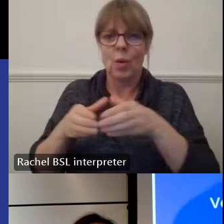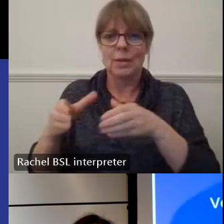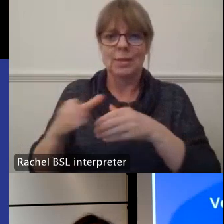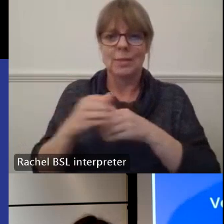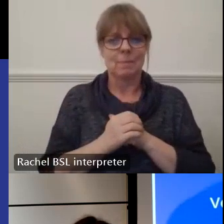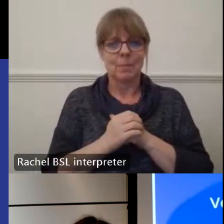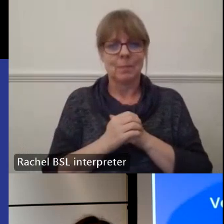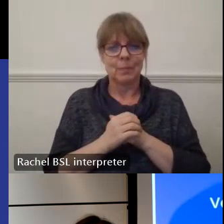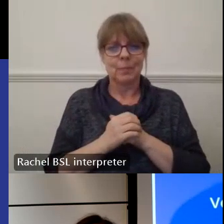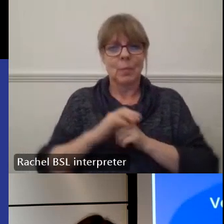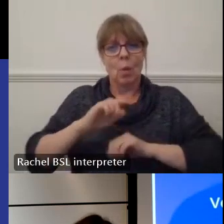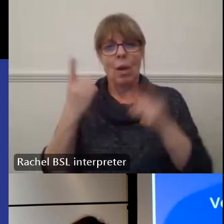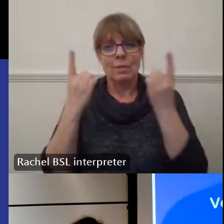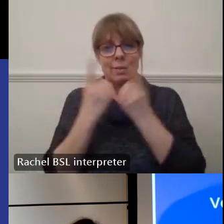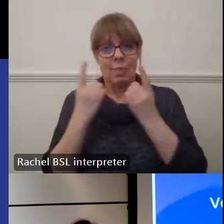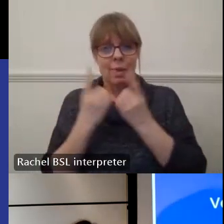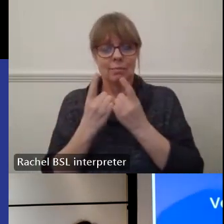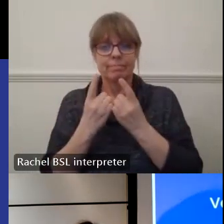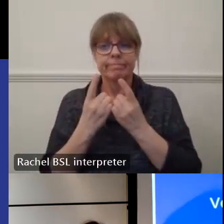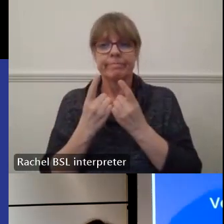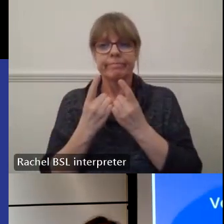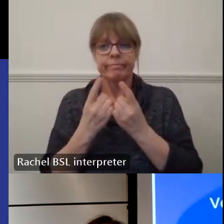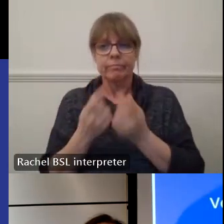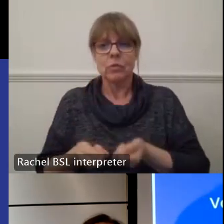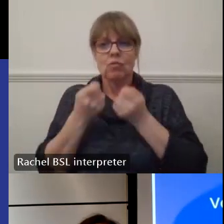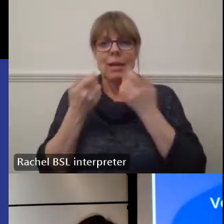you're going to be inclusion ready and want to say you're inclusion ready,